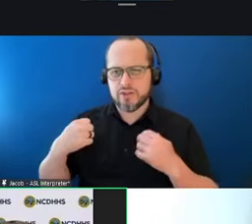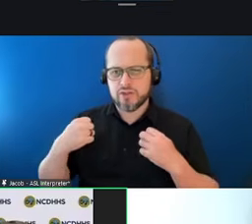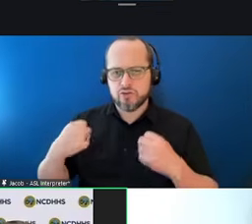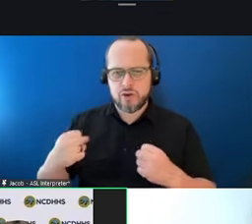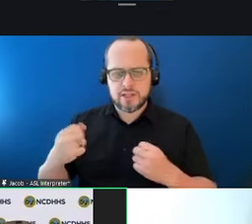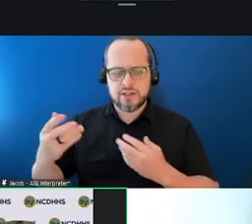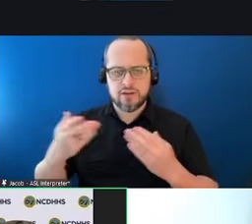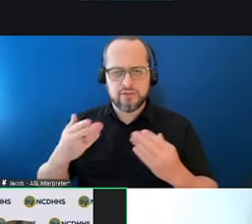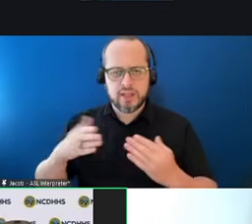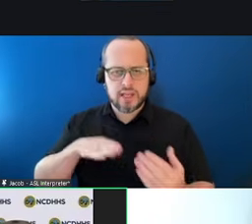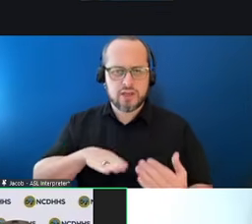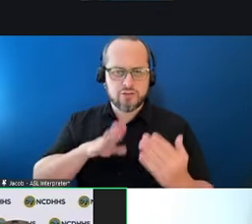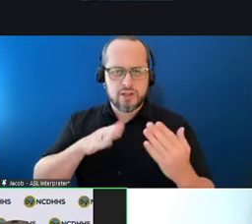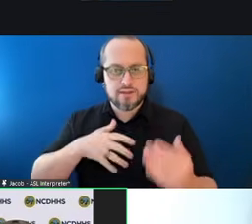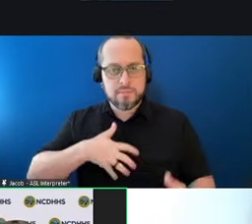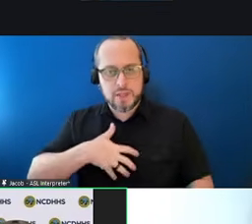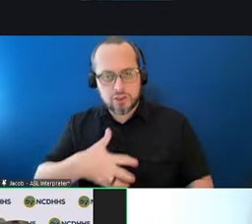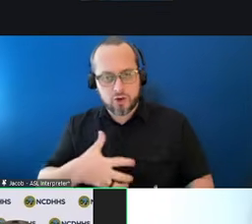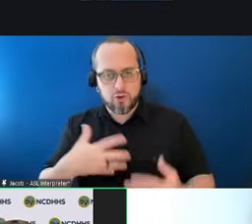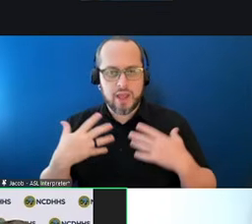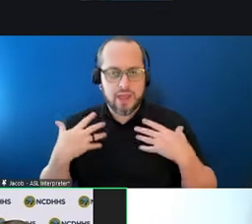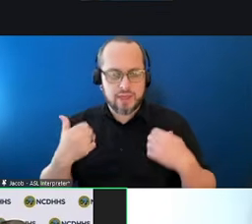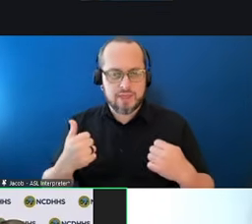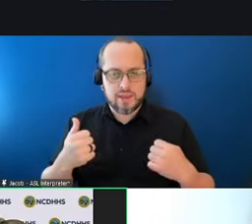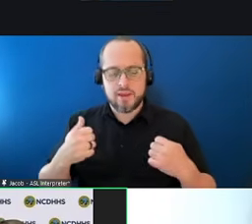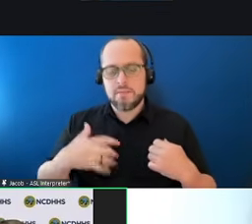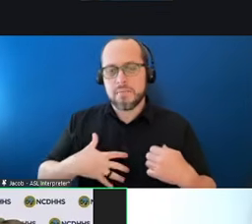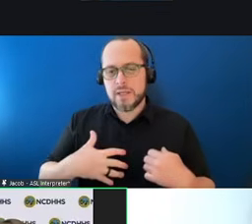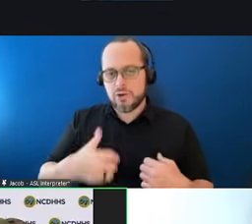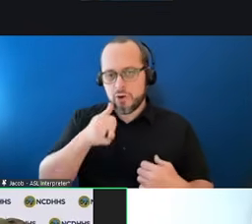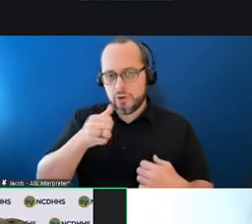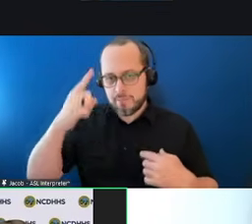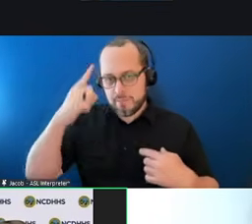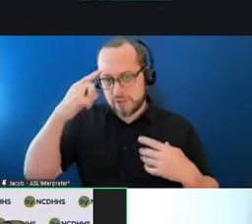maternal mental health, and early childhood mental health? And I'll kick that to you,